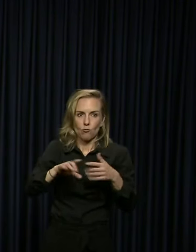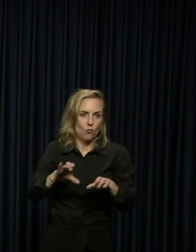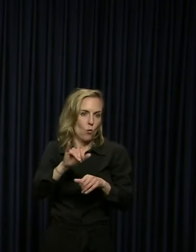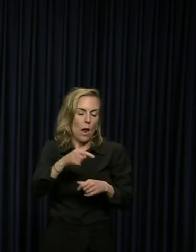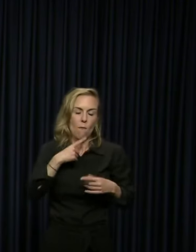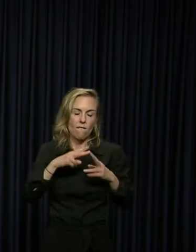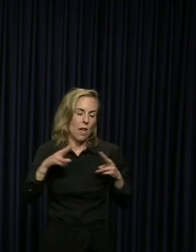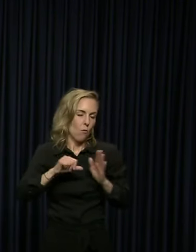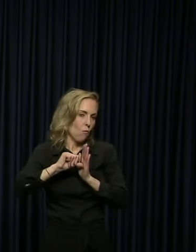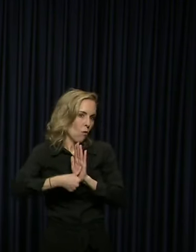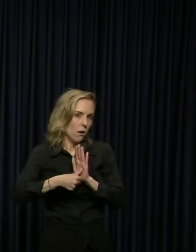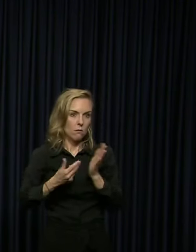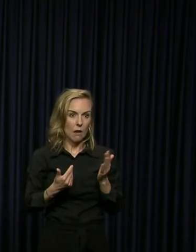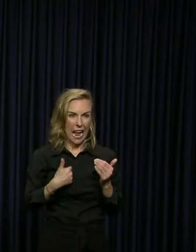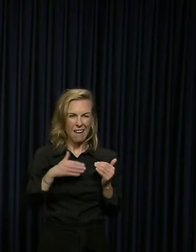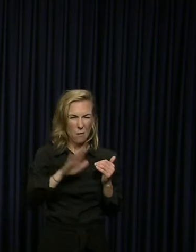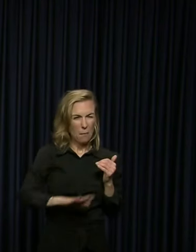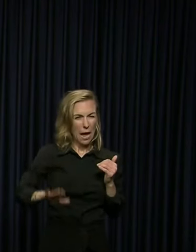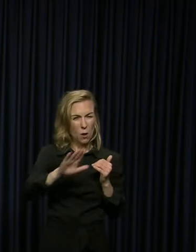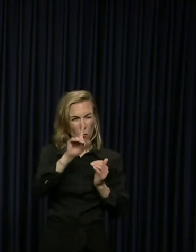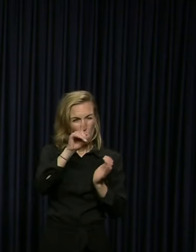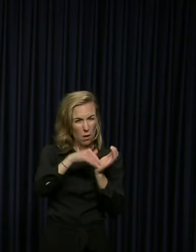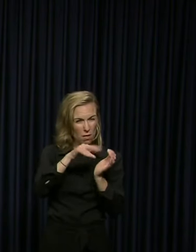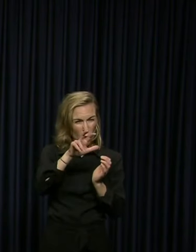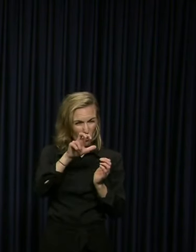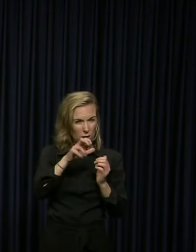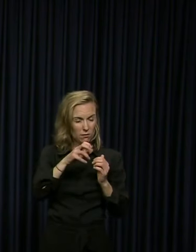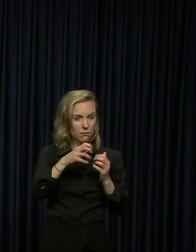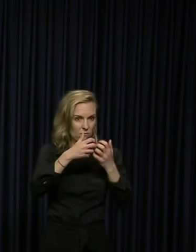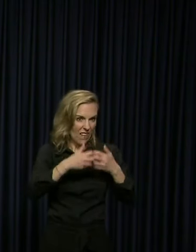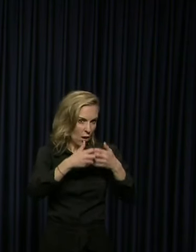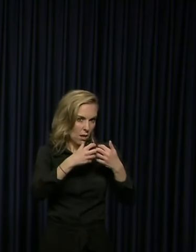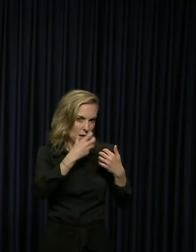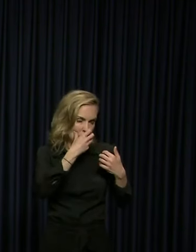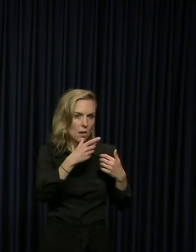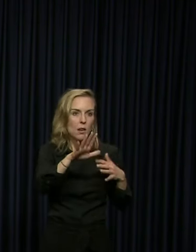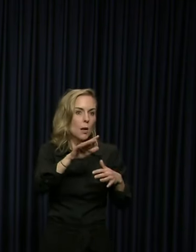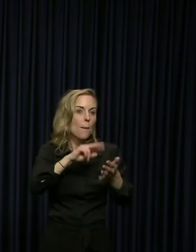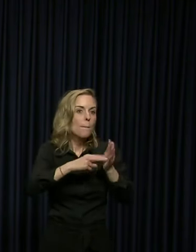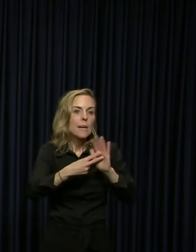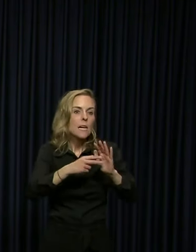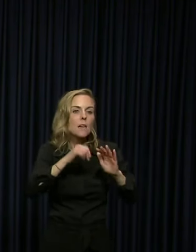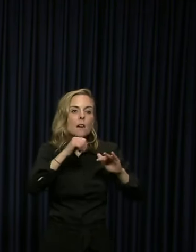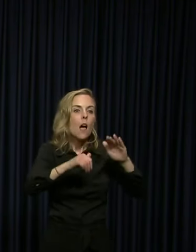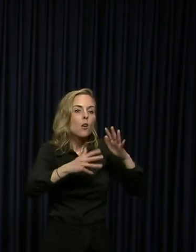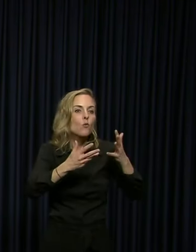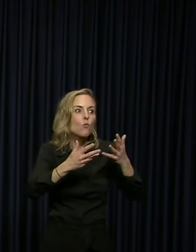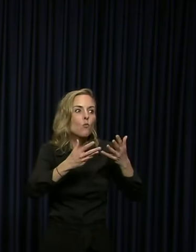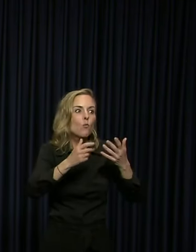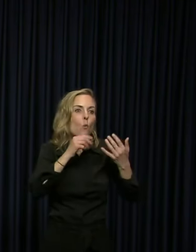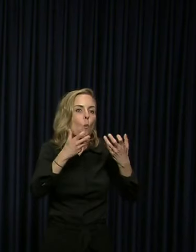STABILIZED, GETTING THEM WELL, AND GETTING THEM HOME TO RECOVER.